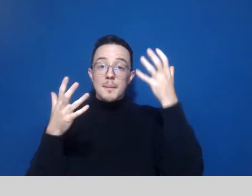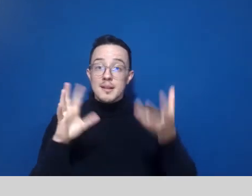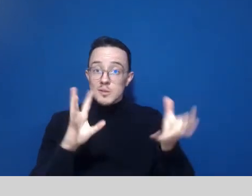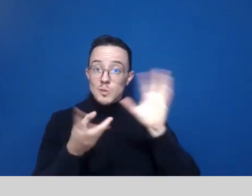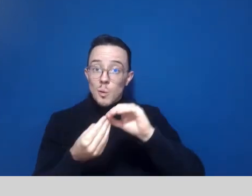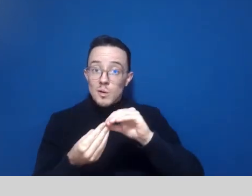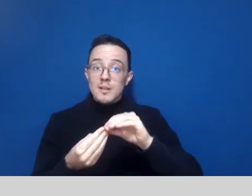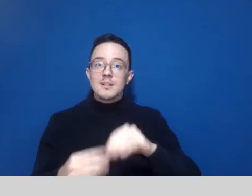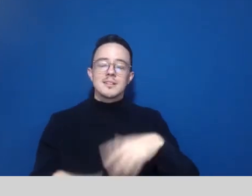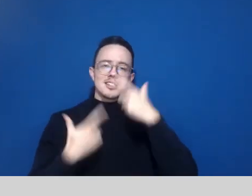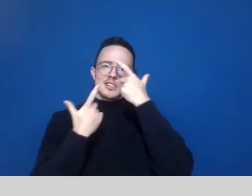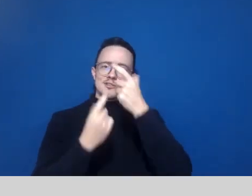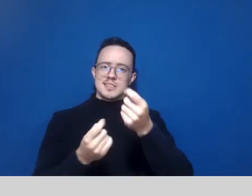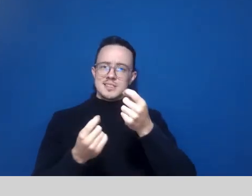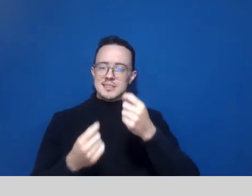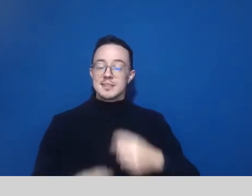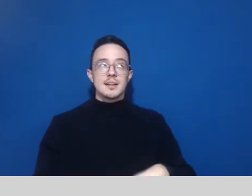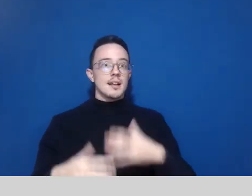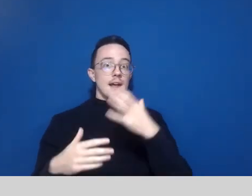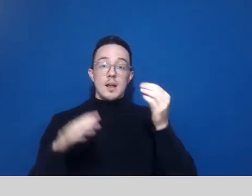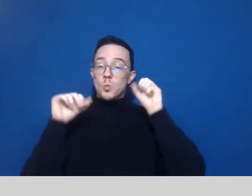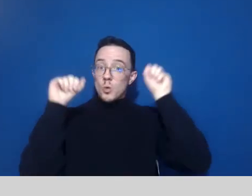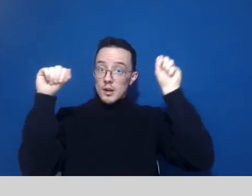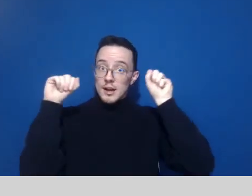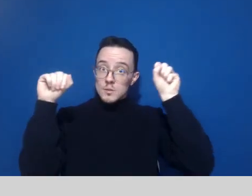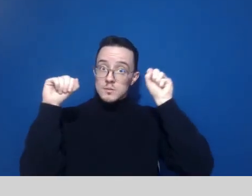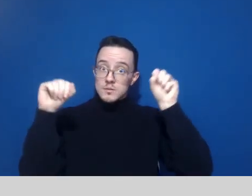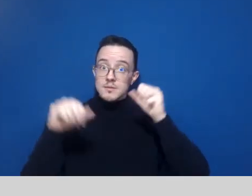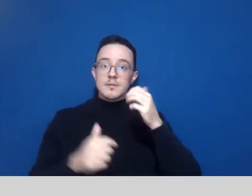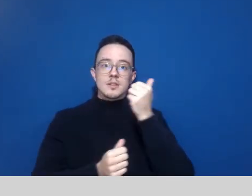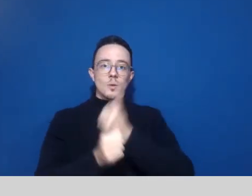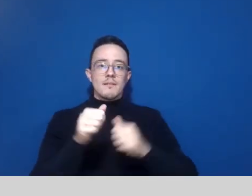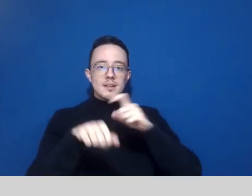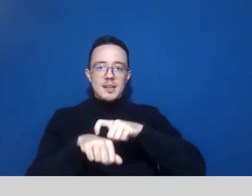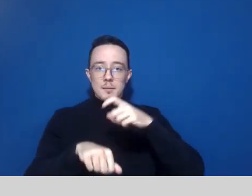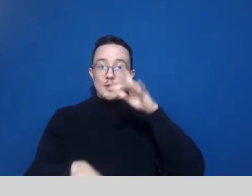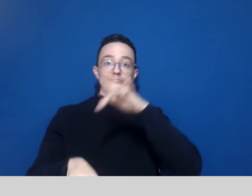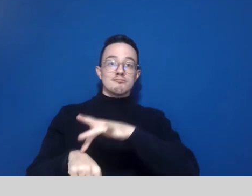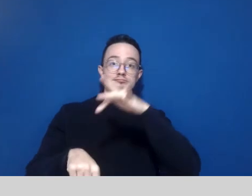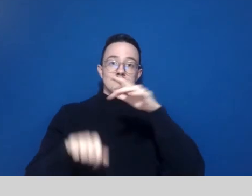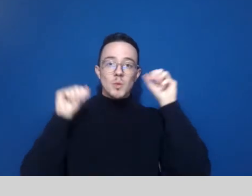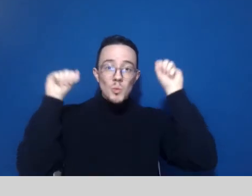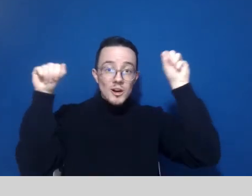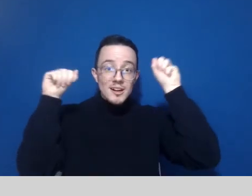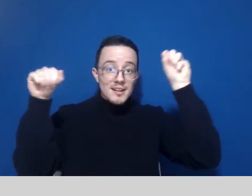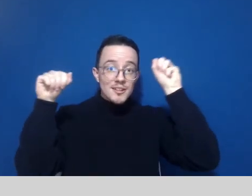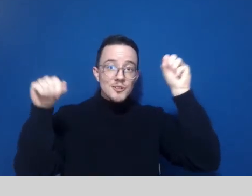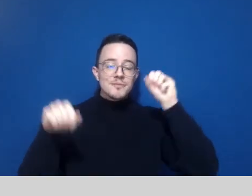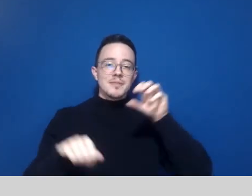But the most interesting one is workouts because every time you track a workout using your Apple Watch, it goes in the database.